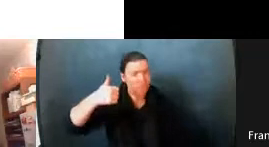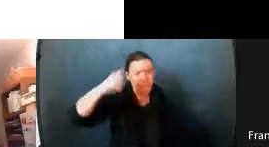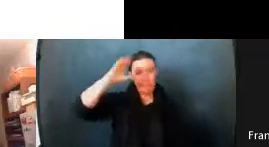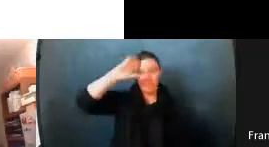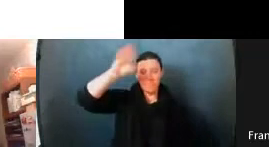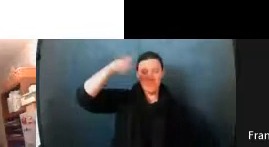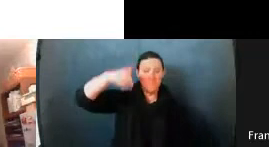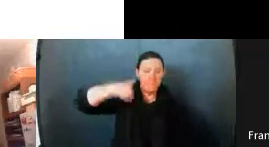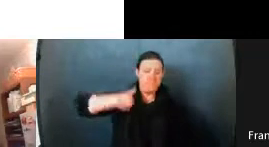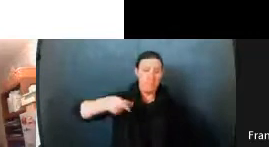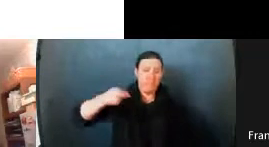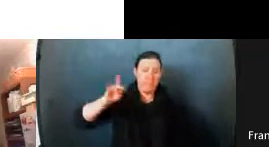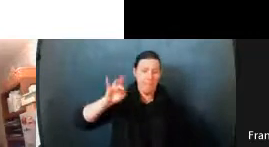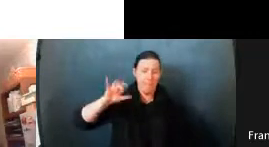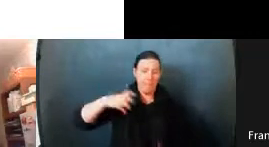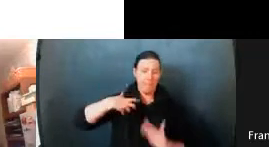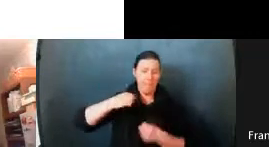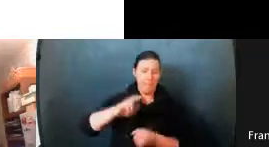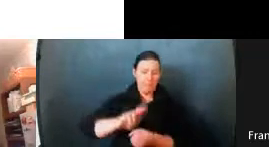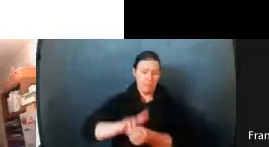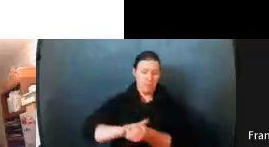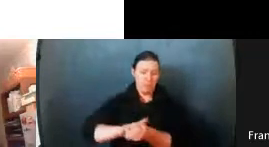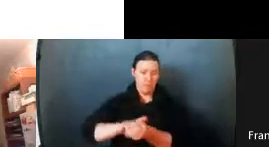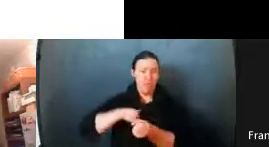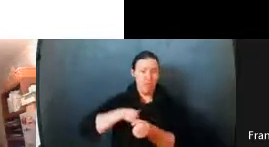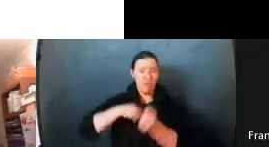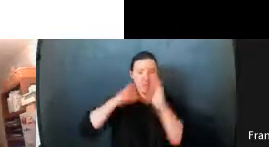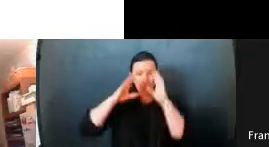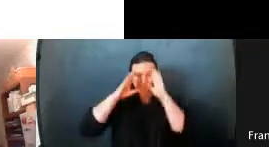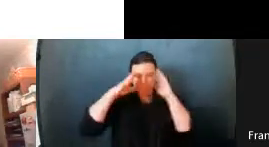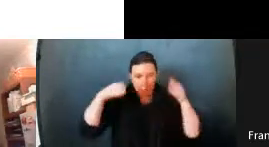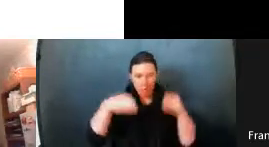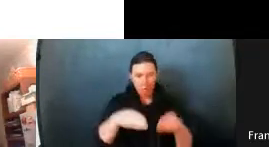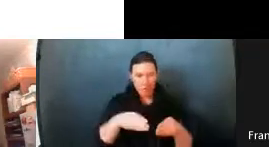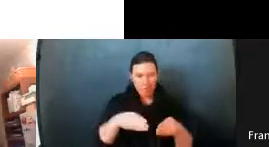I work specifically focused on testing and treating people